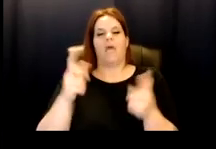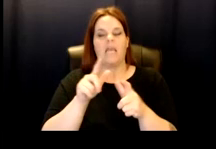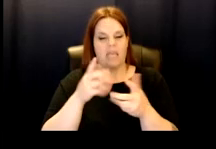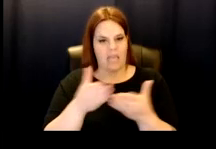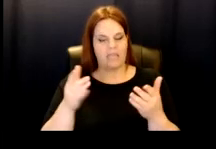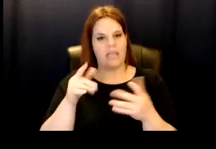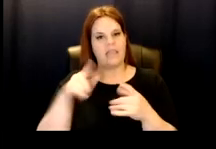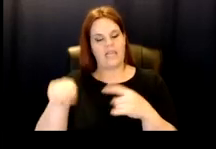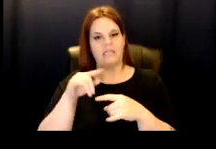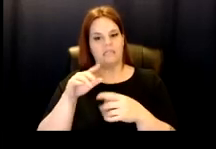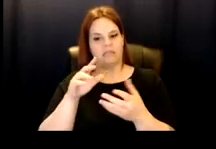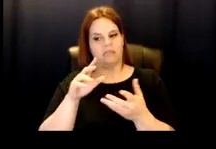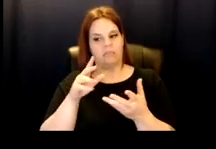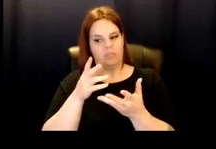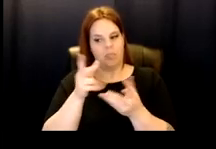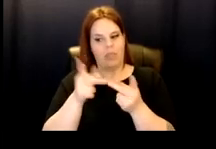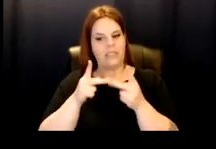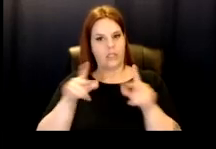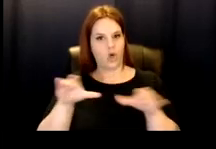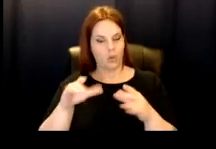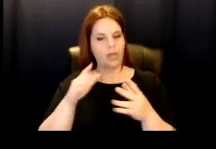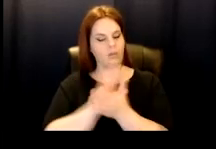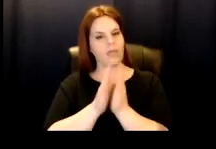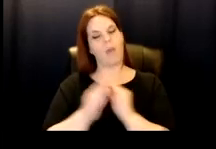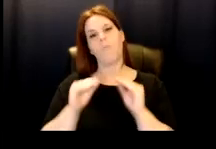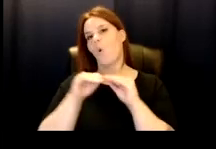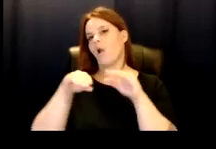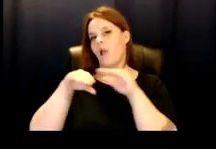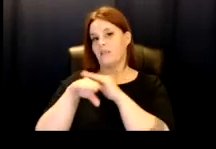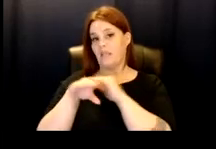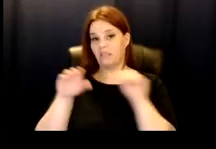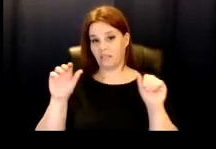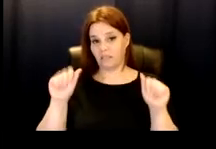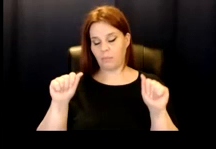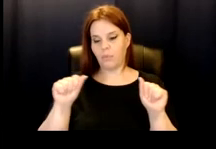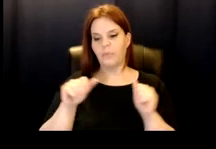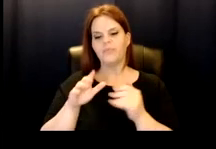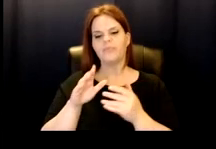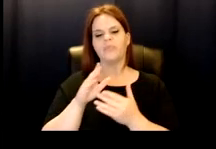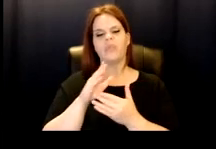are doing to be or become more accessible. And some of them just aren't the kinds of